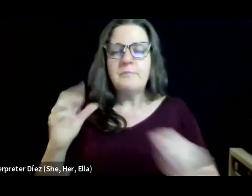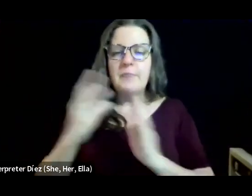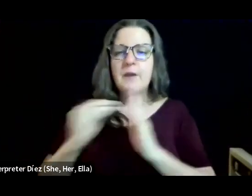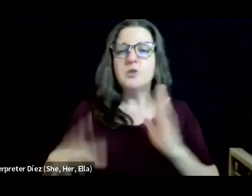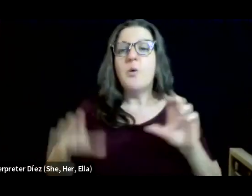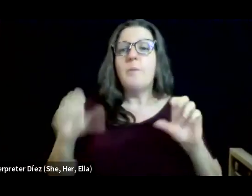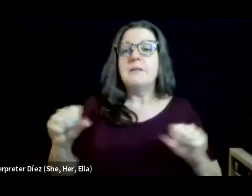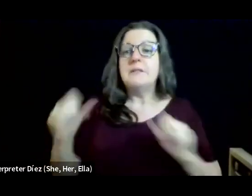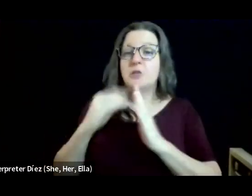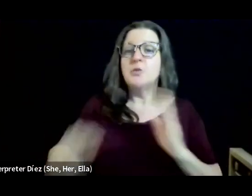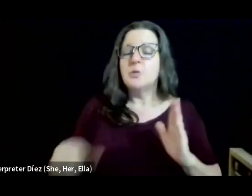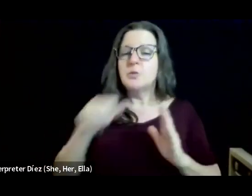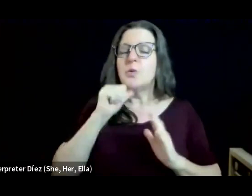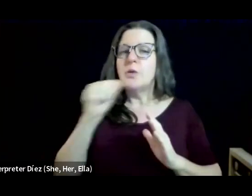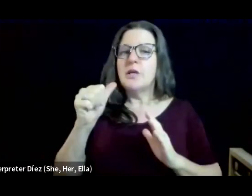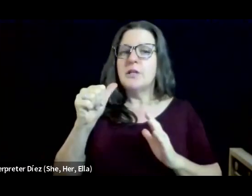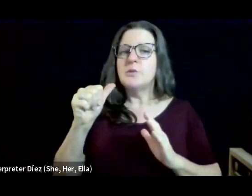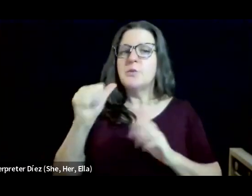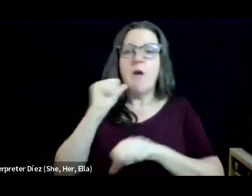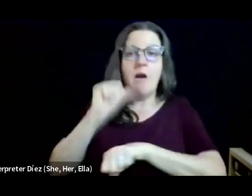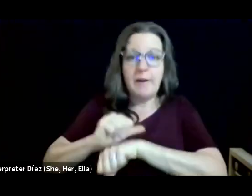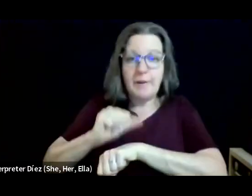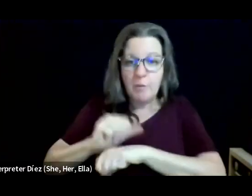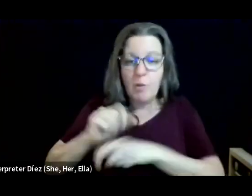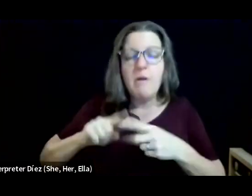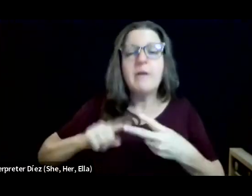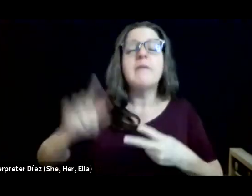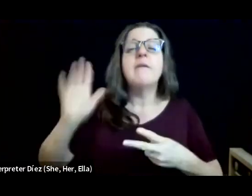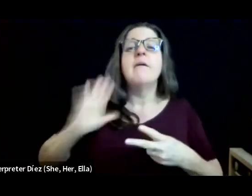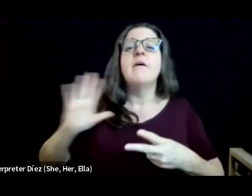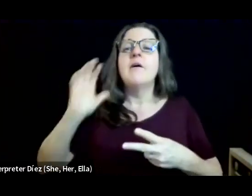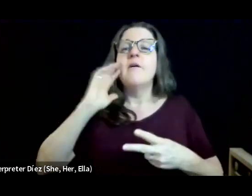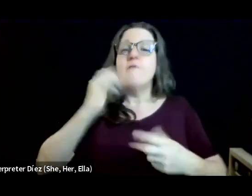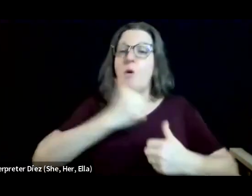um, former veterans that may not know about the services that you provide.